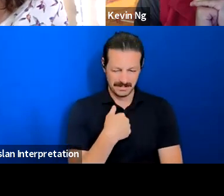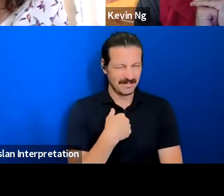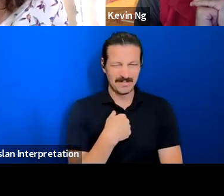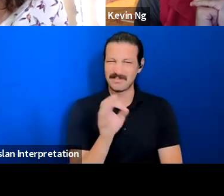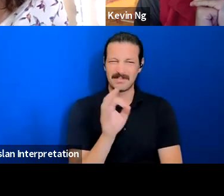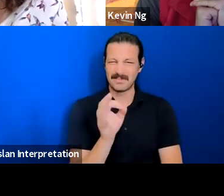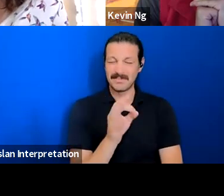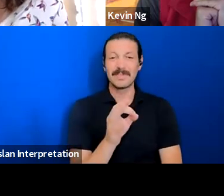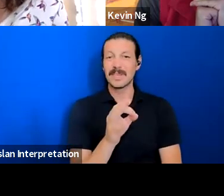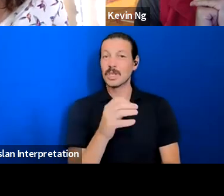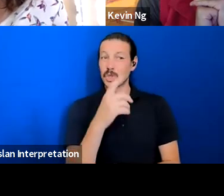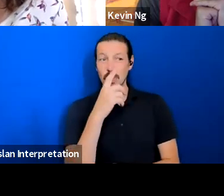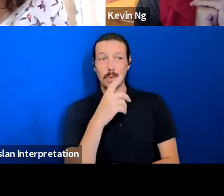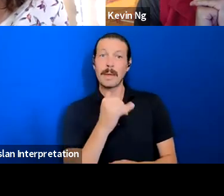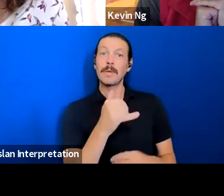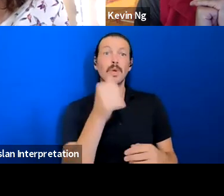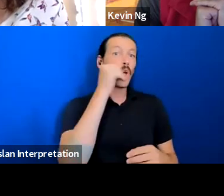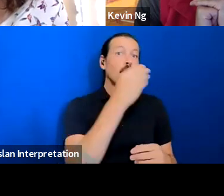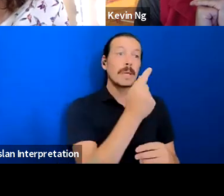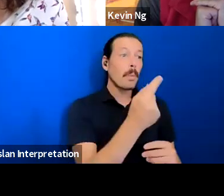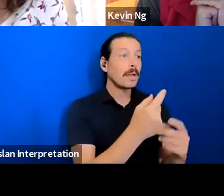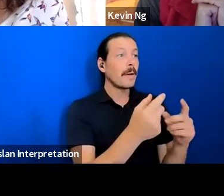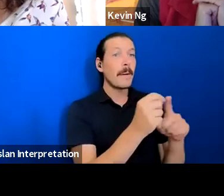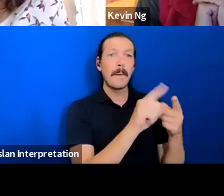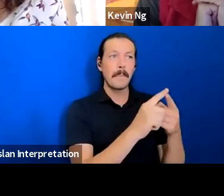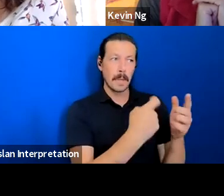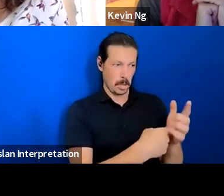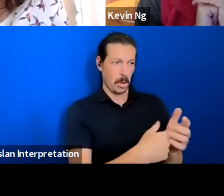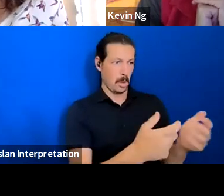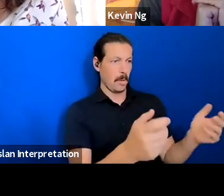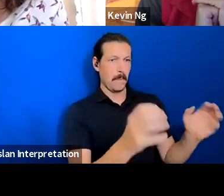shoulder and offer to be their referee so that's something that you can help them with as well.